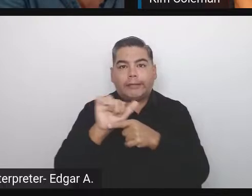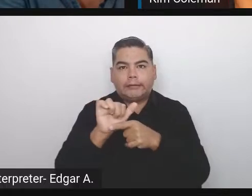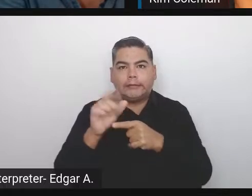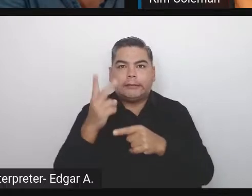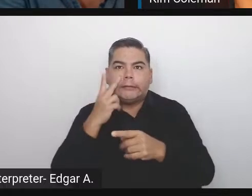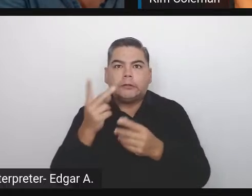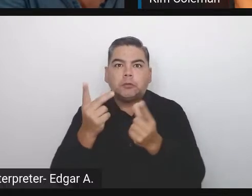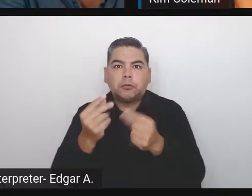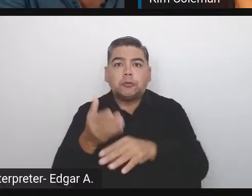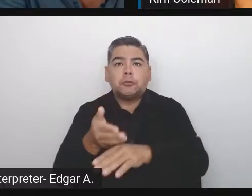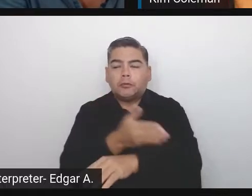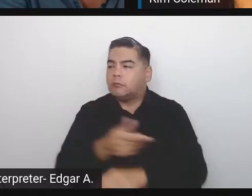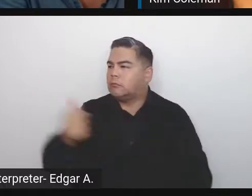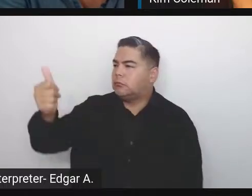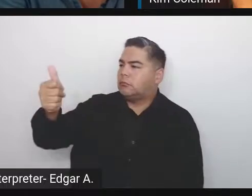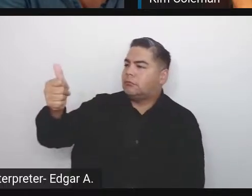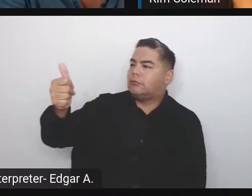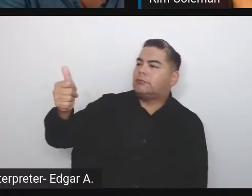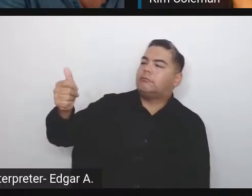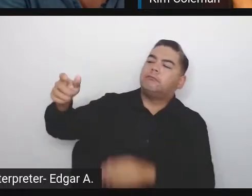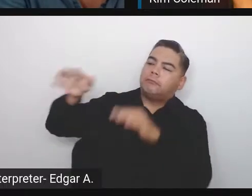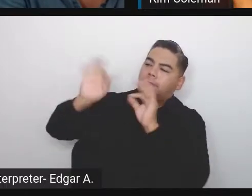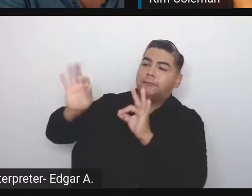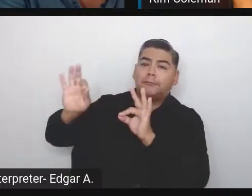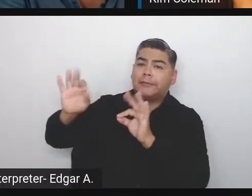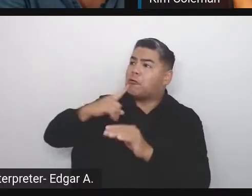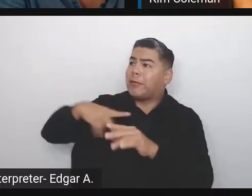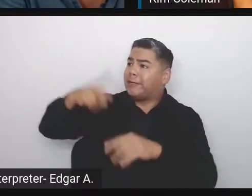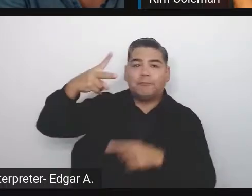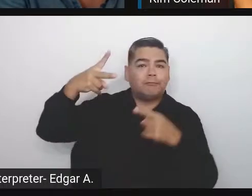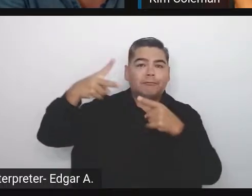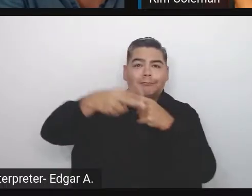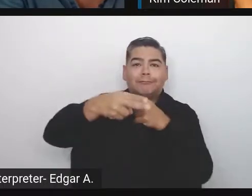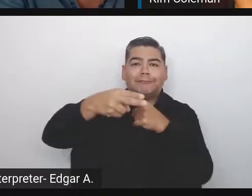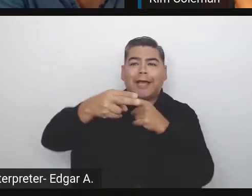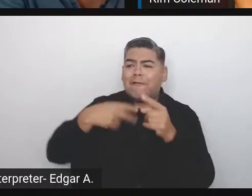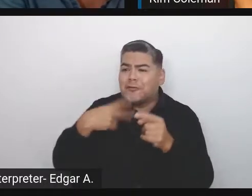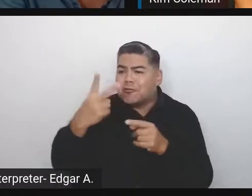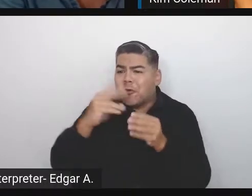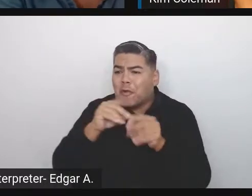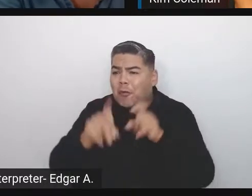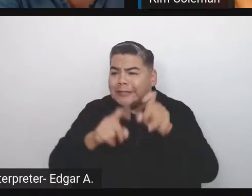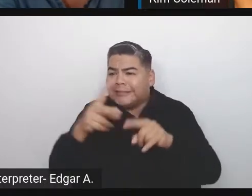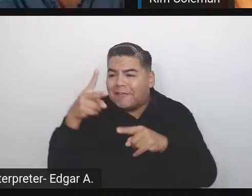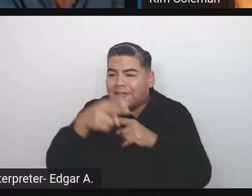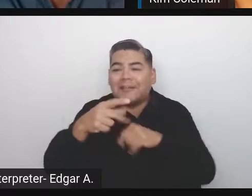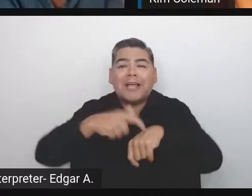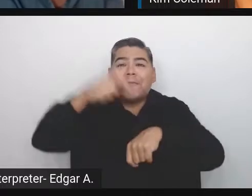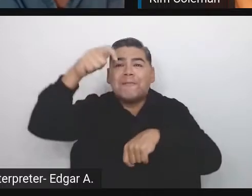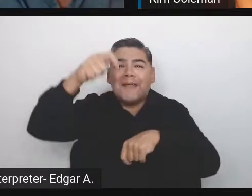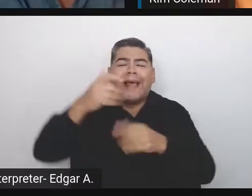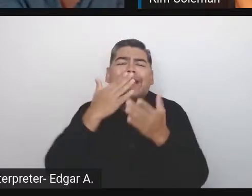screen reader guide discusses accordions there is an accordion and they can practice and see how it works